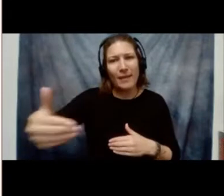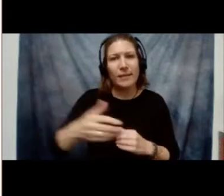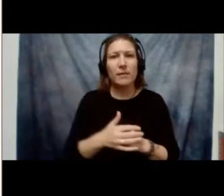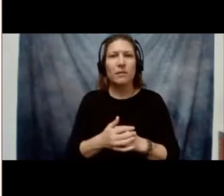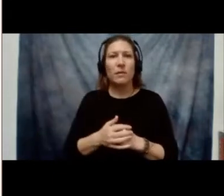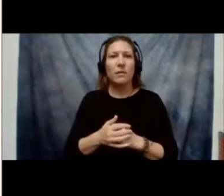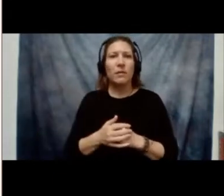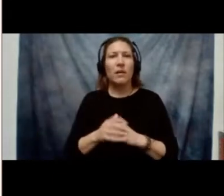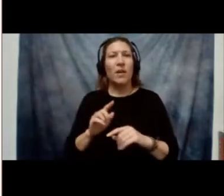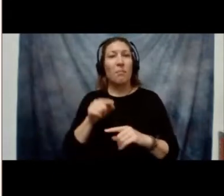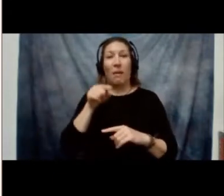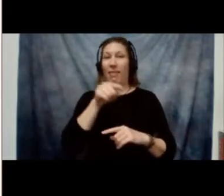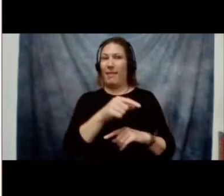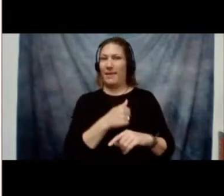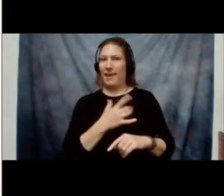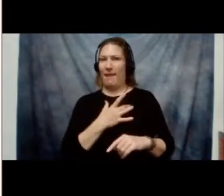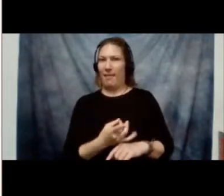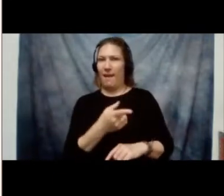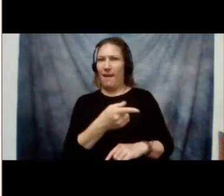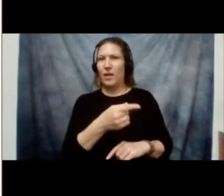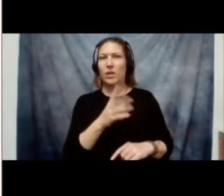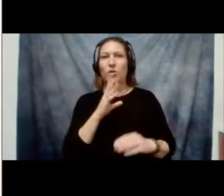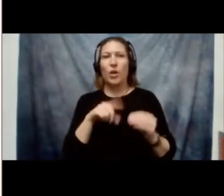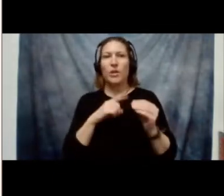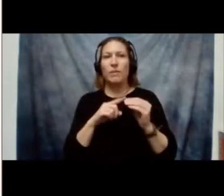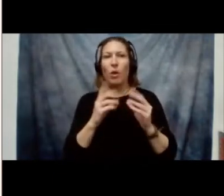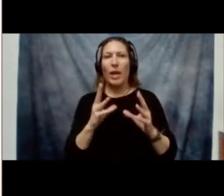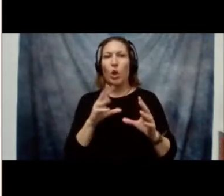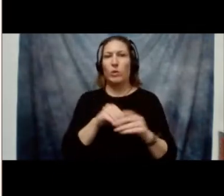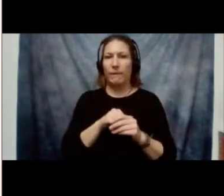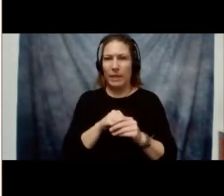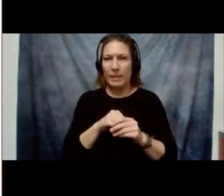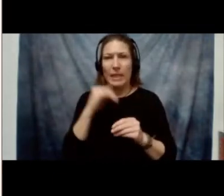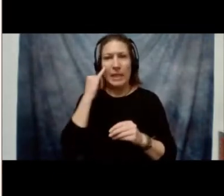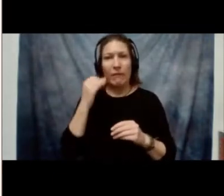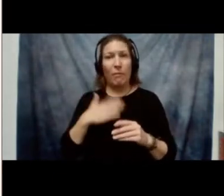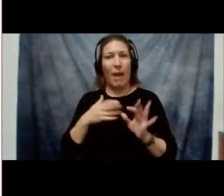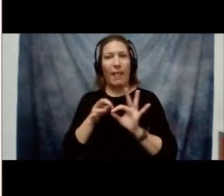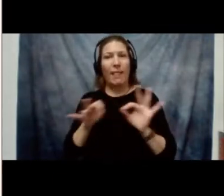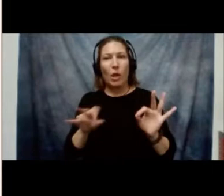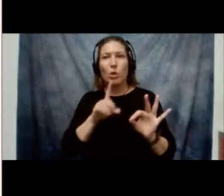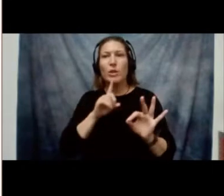will actually tell me if my language is inclusive so it's not going to catch everything but it does